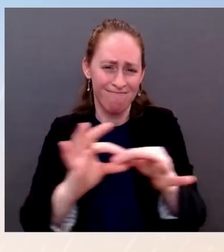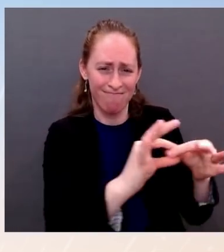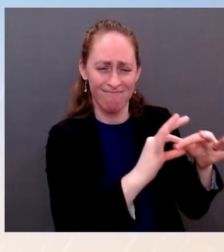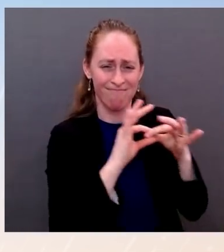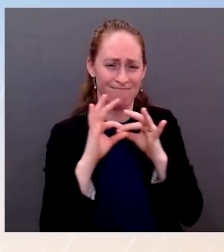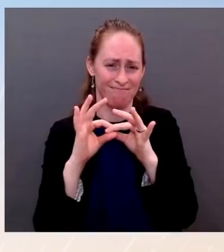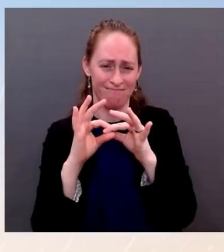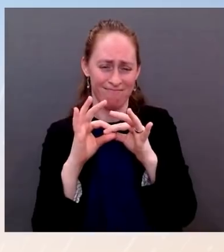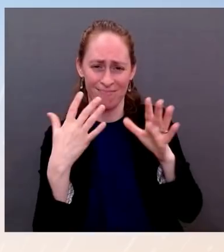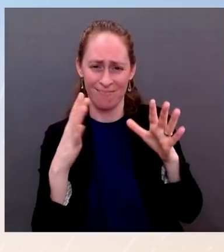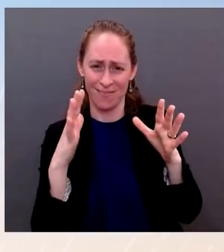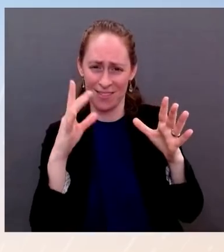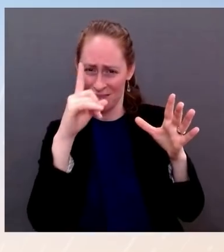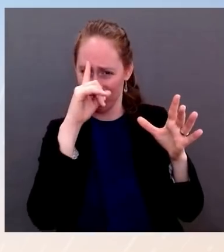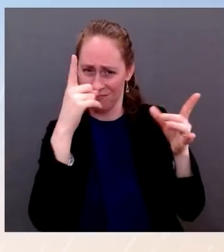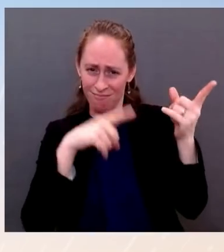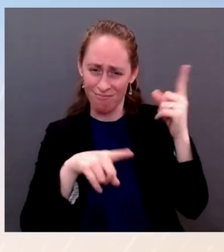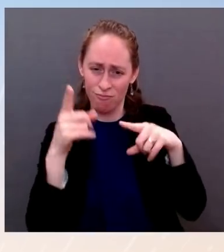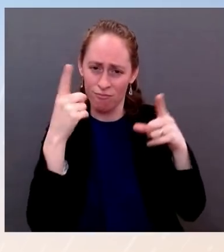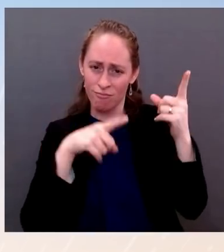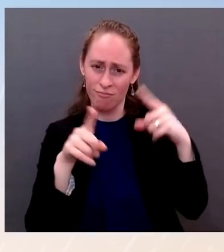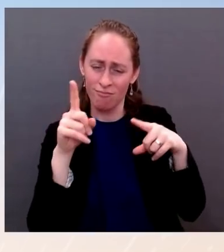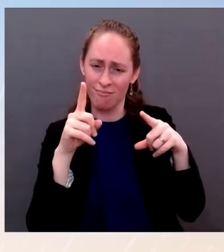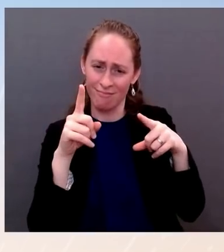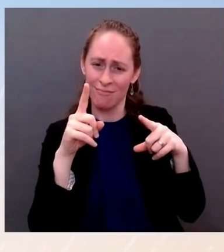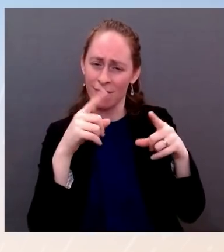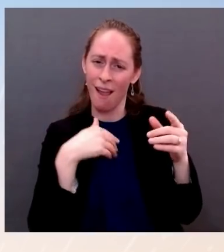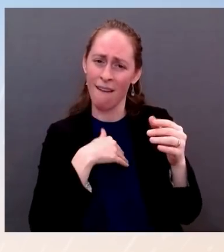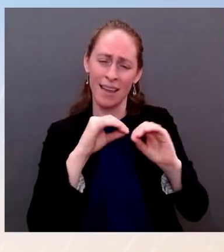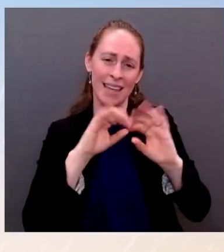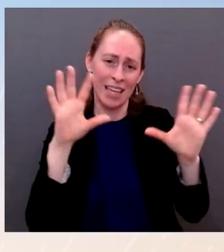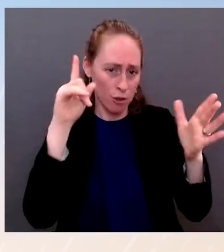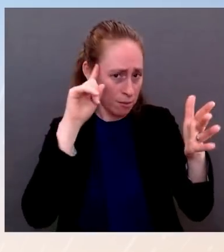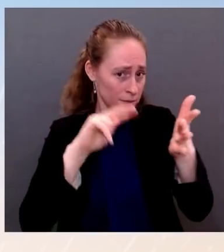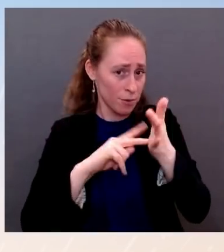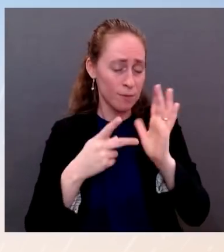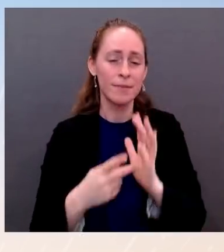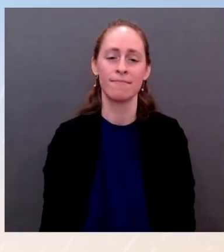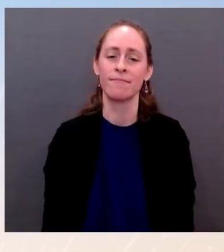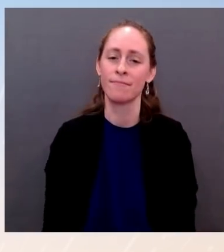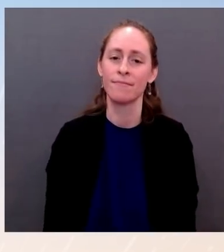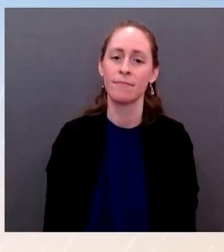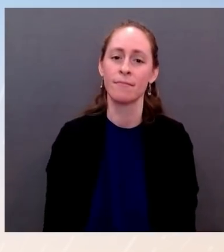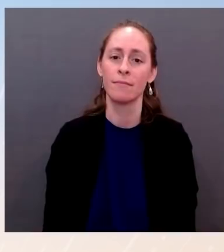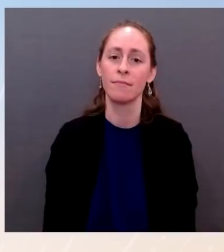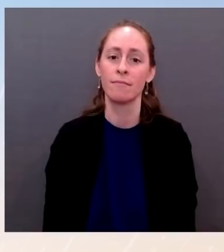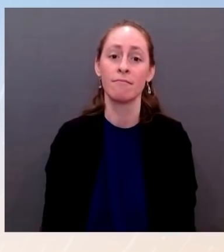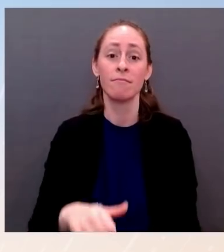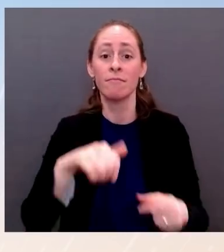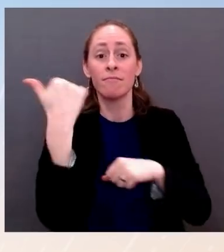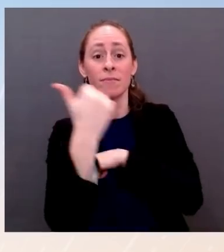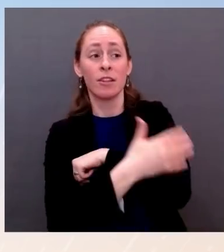that would be posed to us by any autocracy in the world, including the two that you just mentioned. So let me just leave it at that. Thank you, guys.